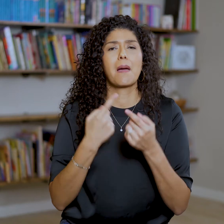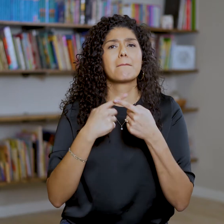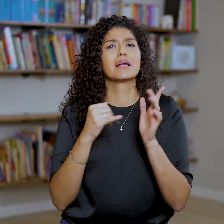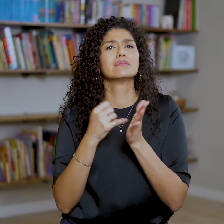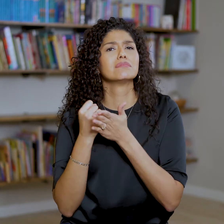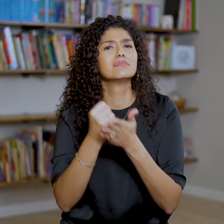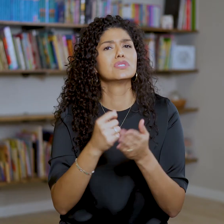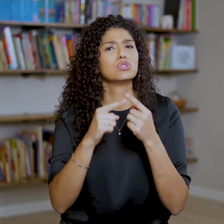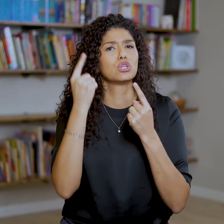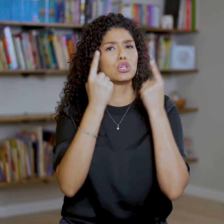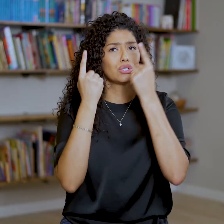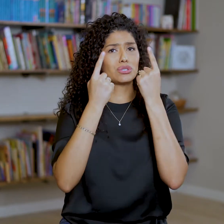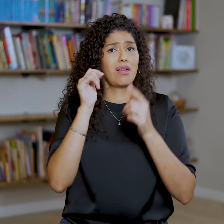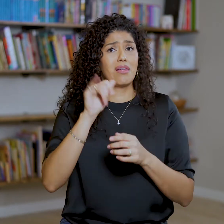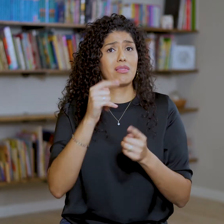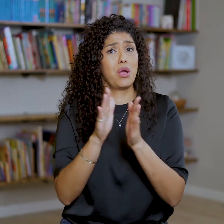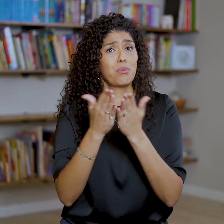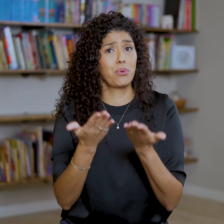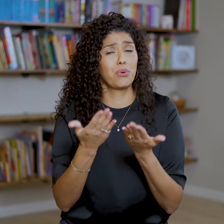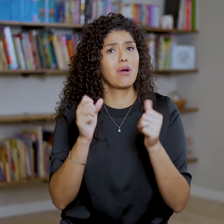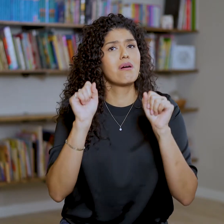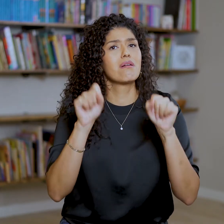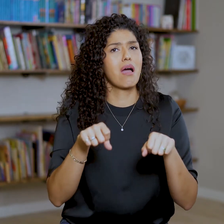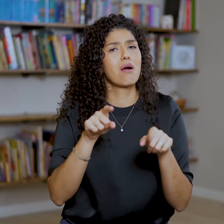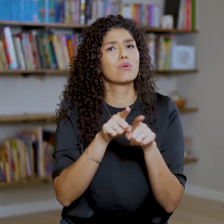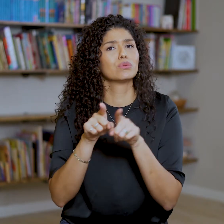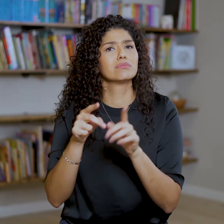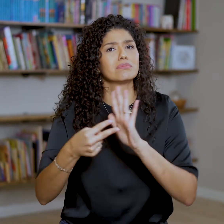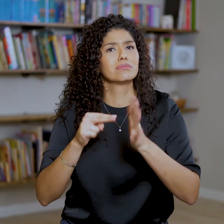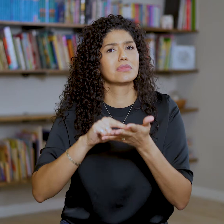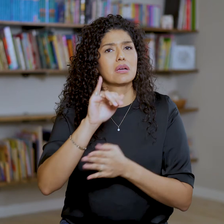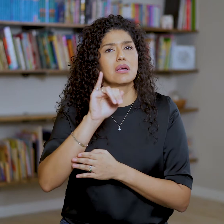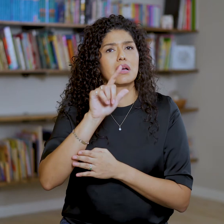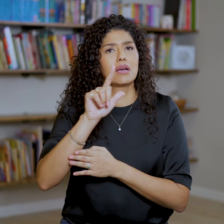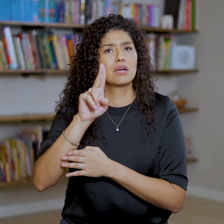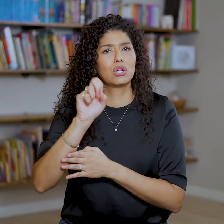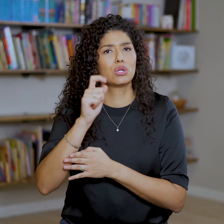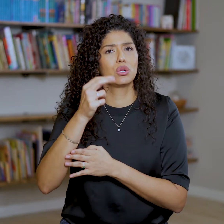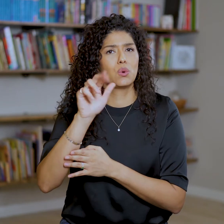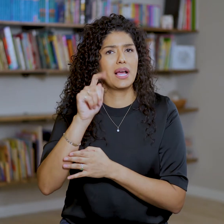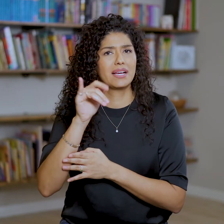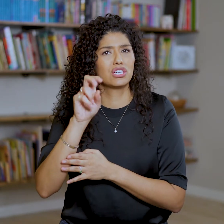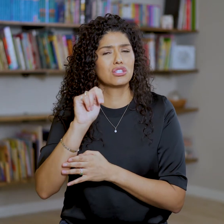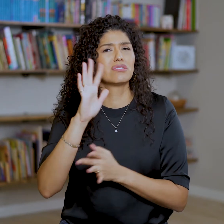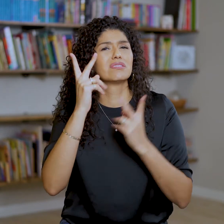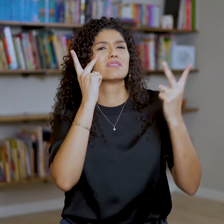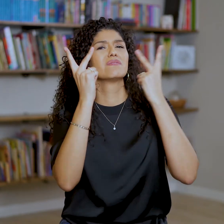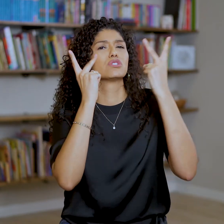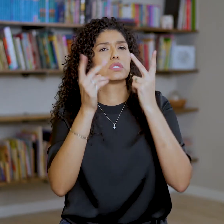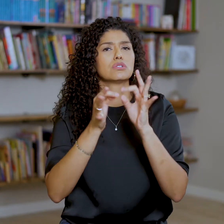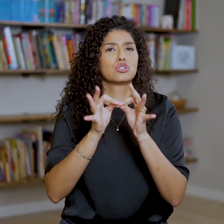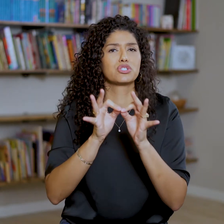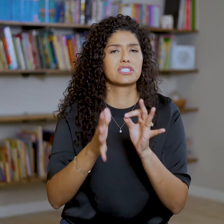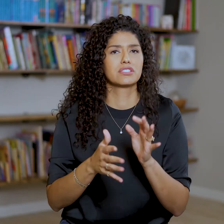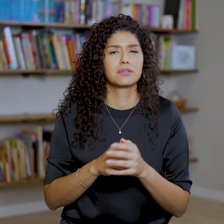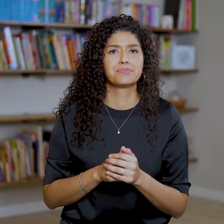but it’s helpful to consider that it can also serve as an illustration.